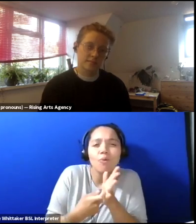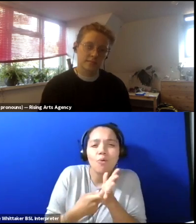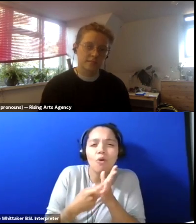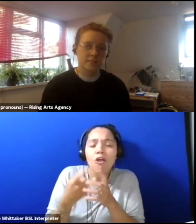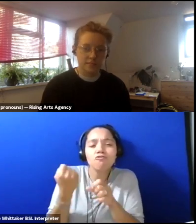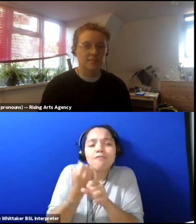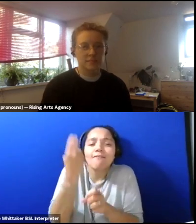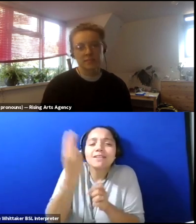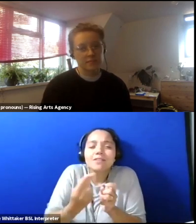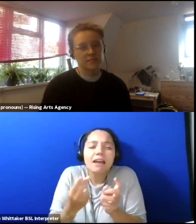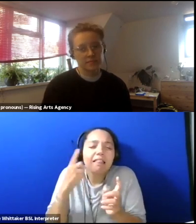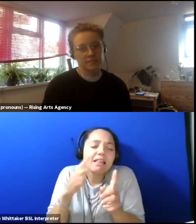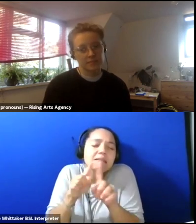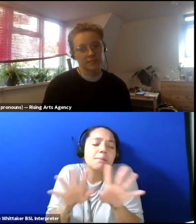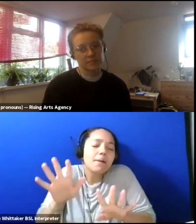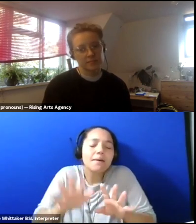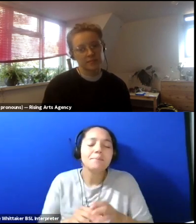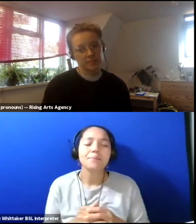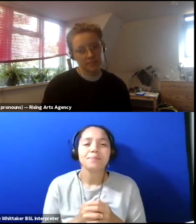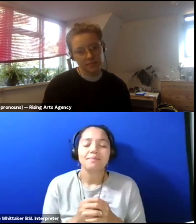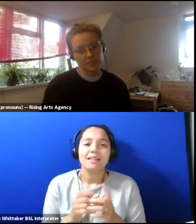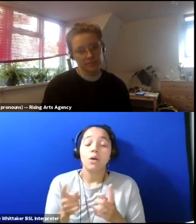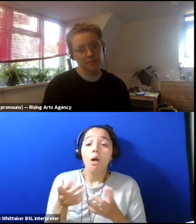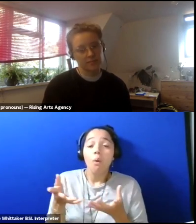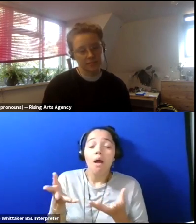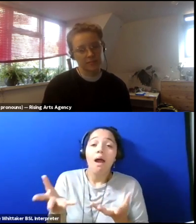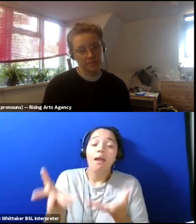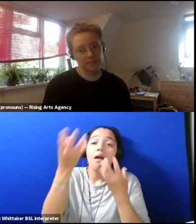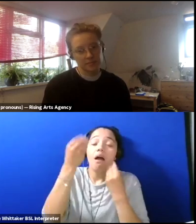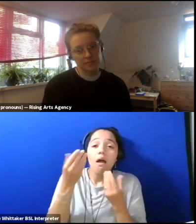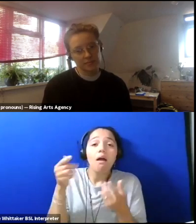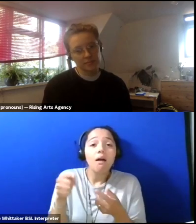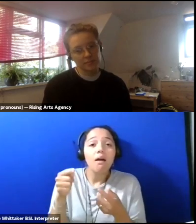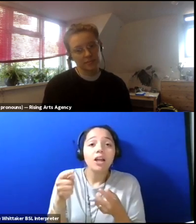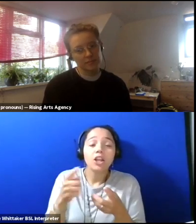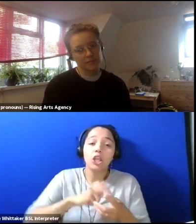Graphic Designers' or something like this. And that's where I learned about this new union branch.